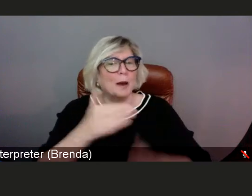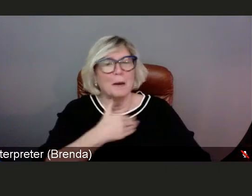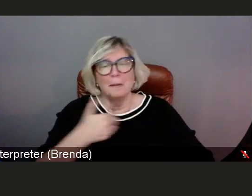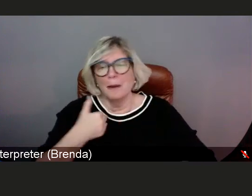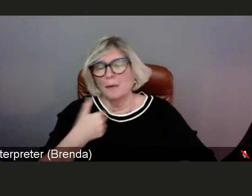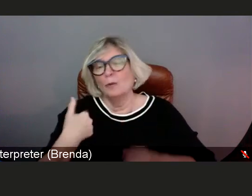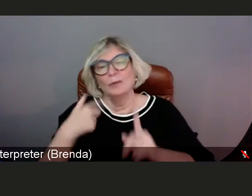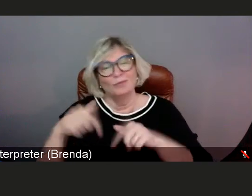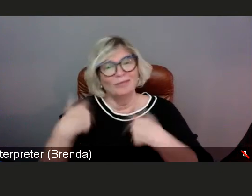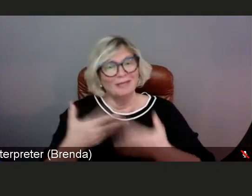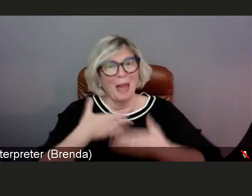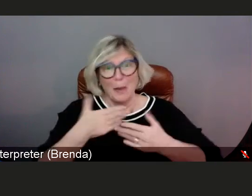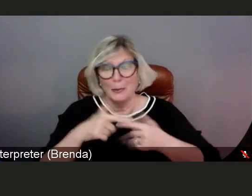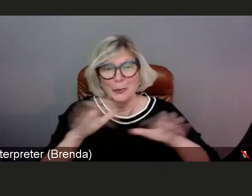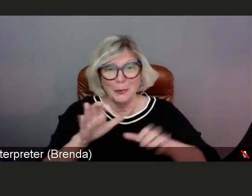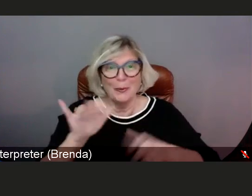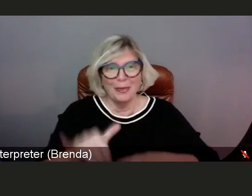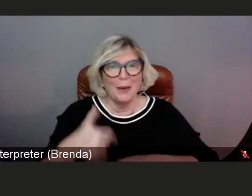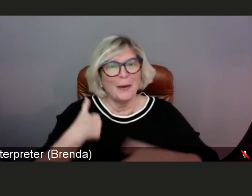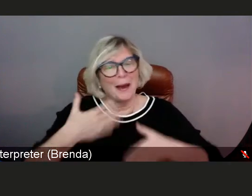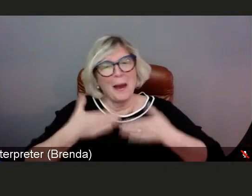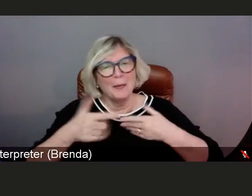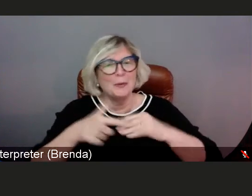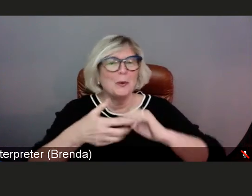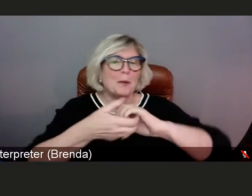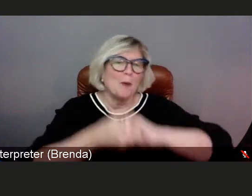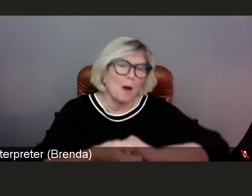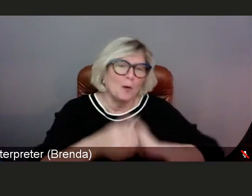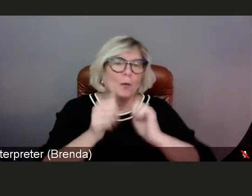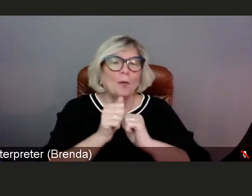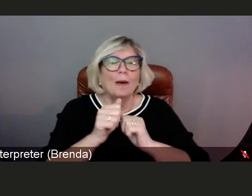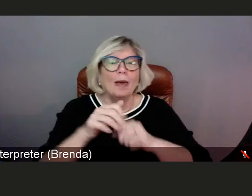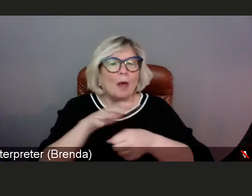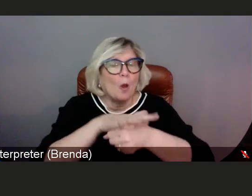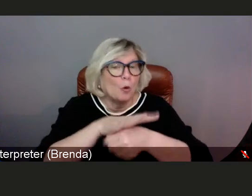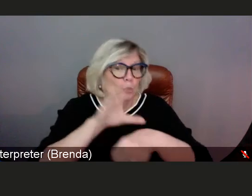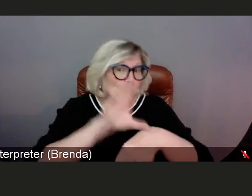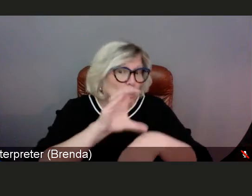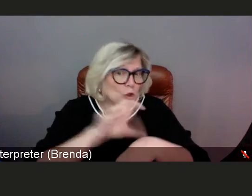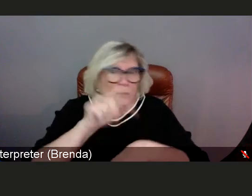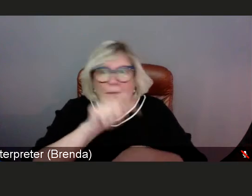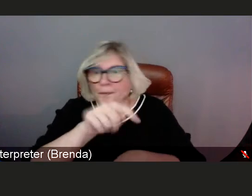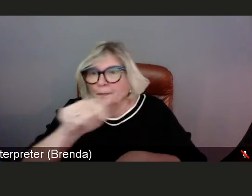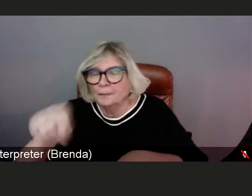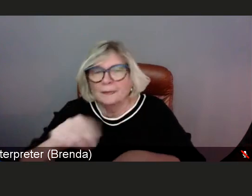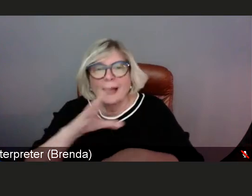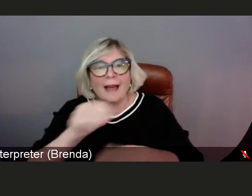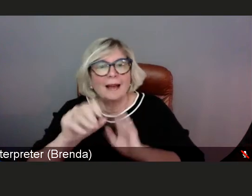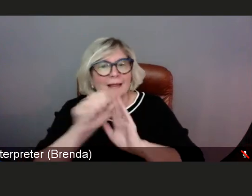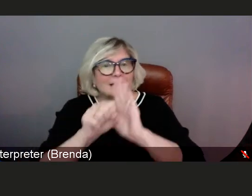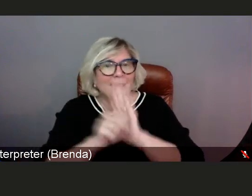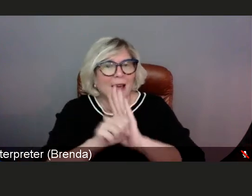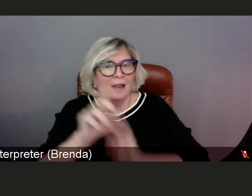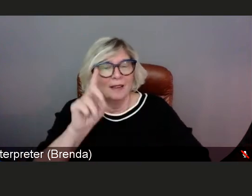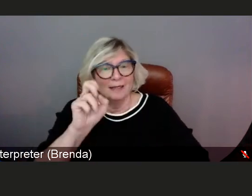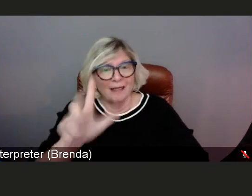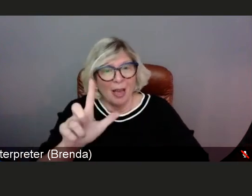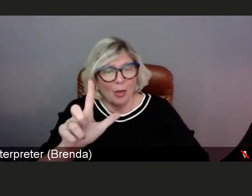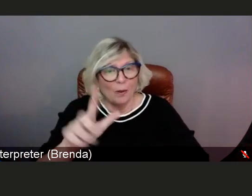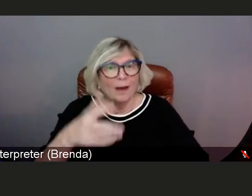We've been happy to partner at times with local churches, also with the State of Delaware and other organizations